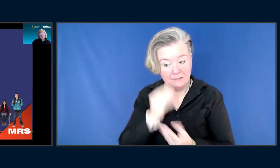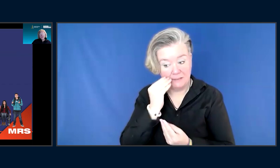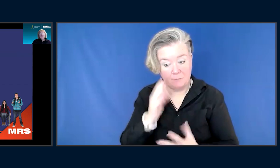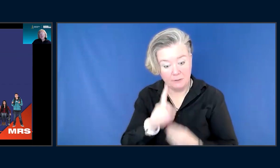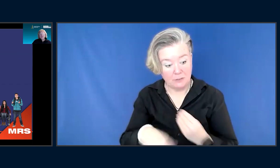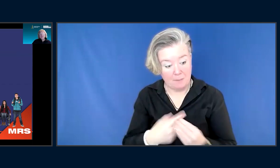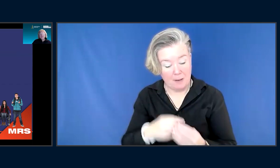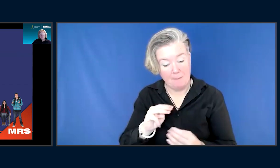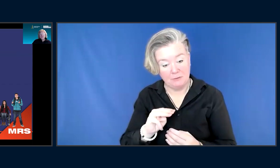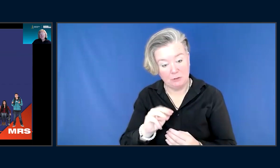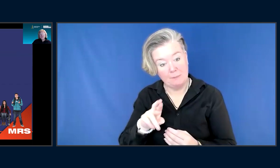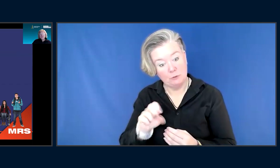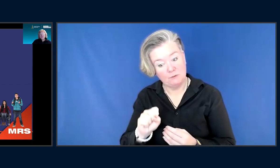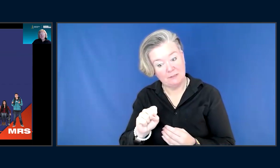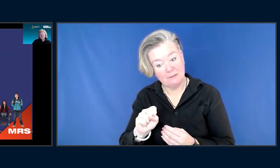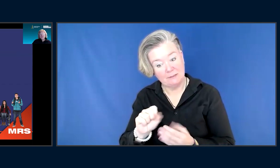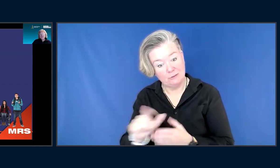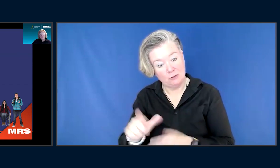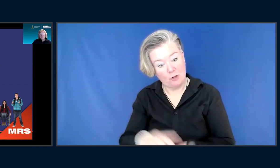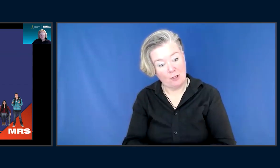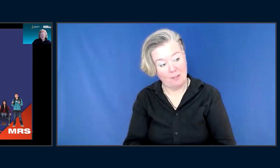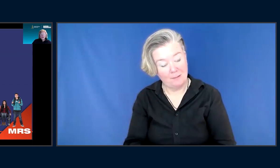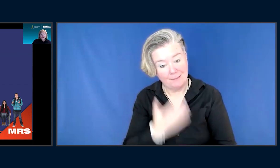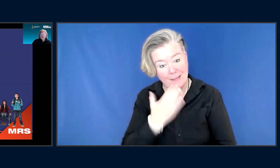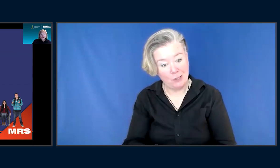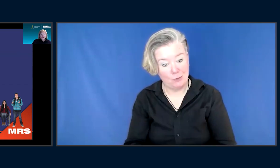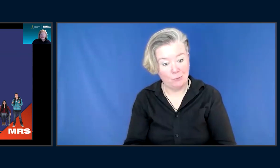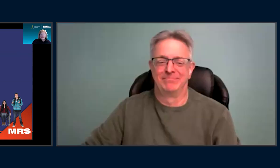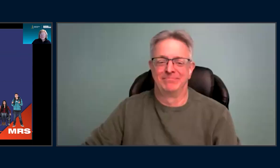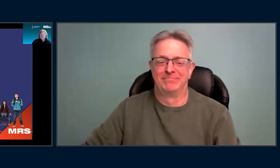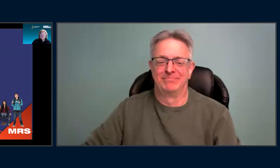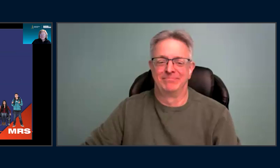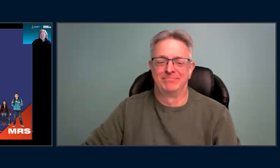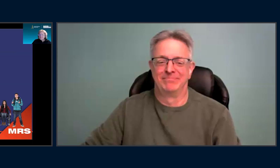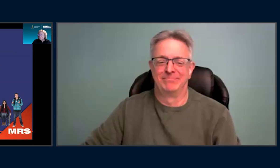And that is the information about Michigan Rehabilitation Services. Thank you.